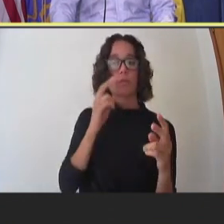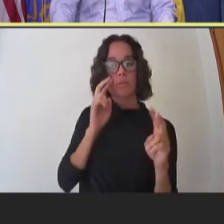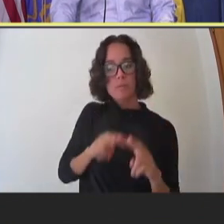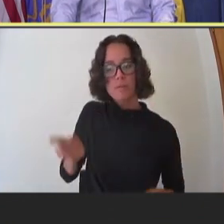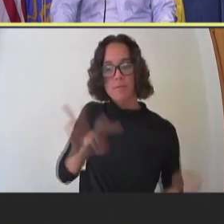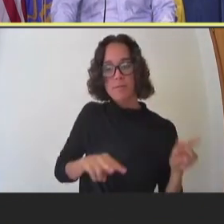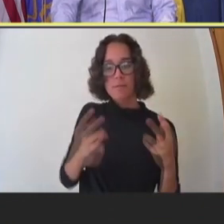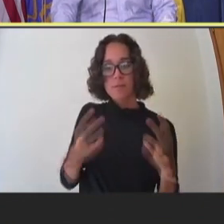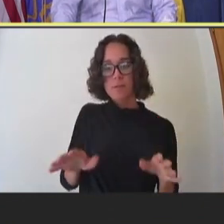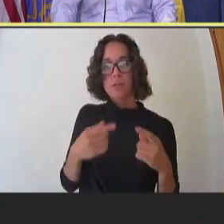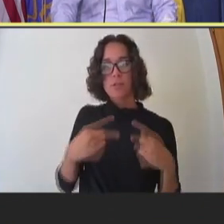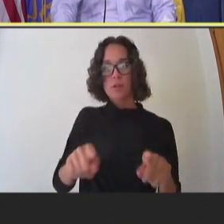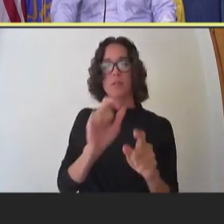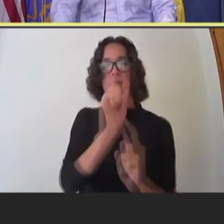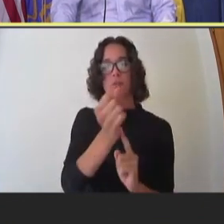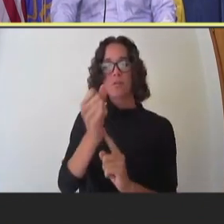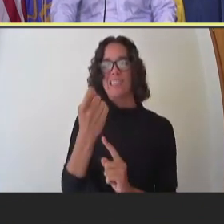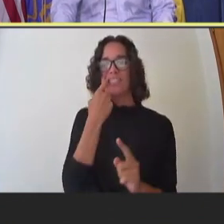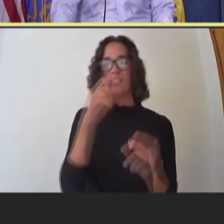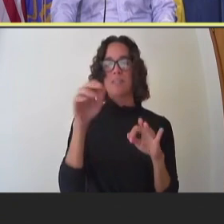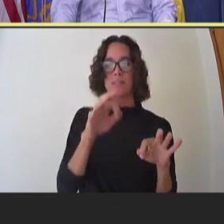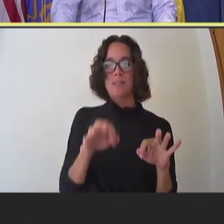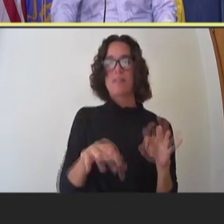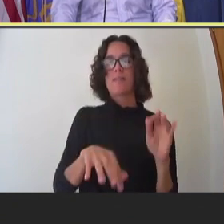we're going to continue to refine in the future, including this fall,